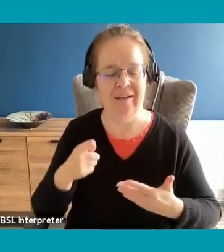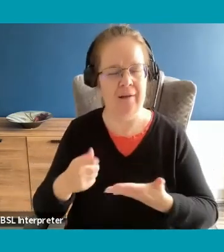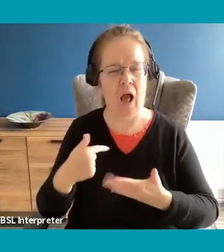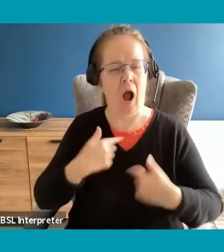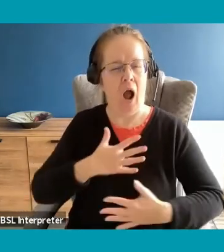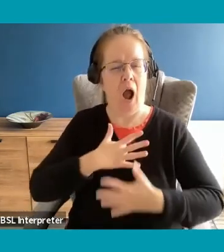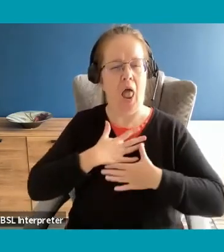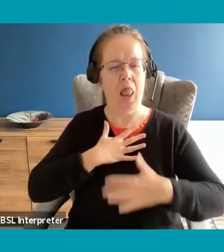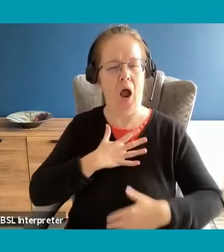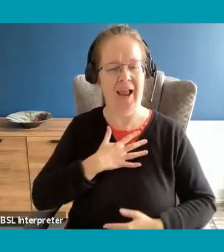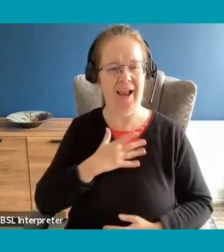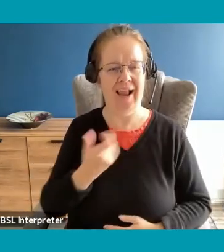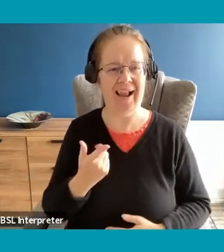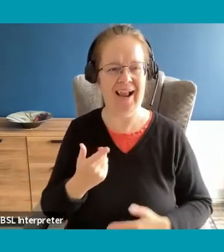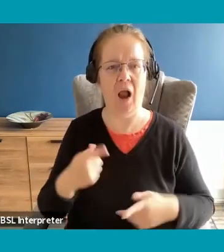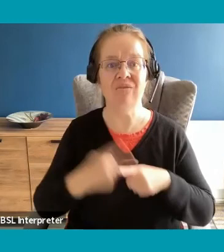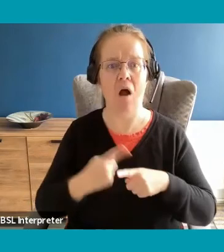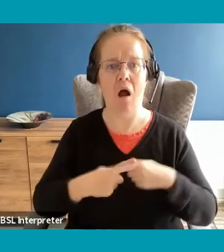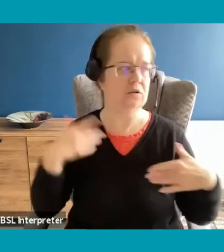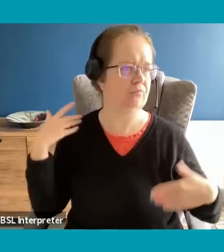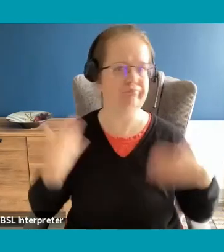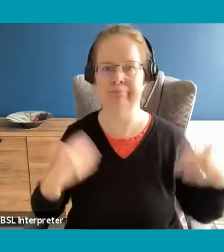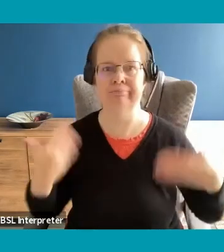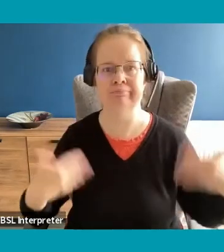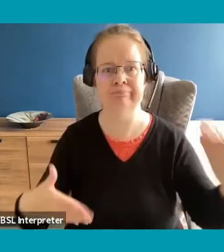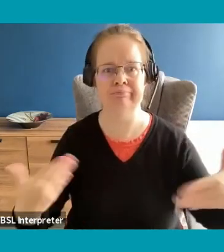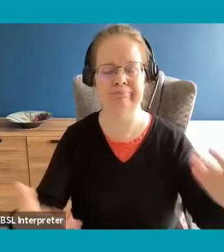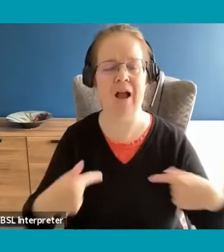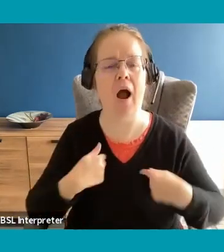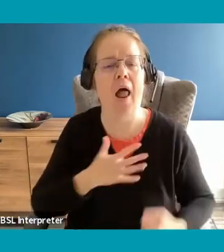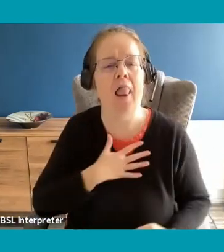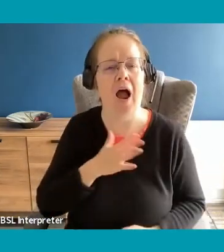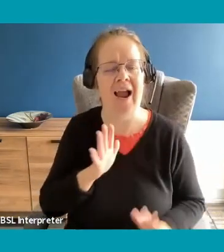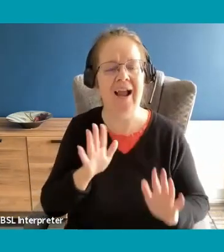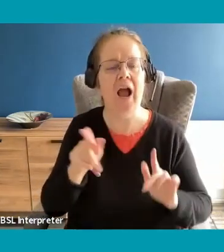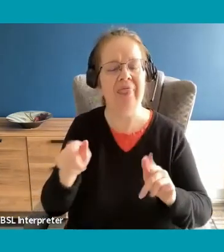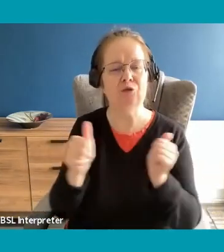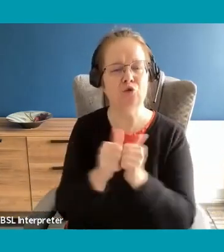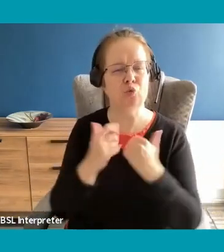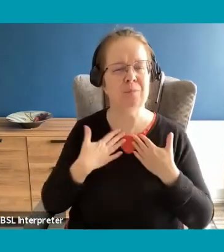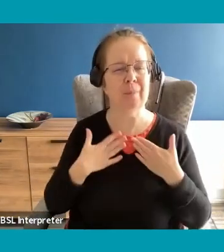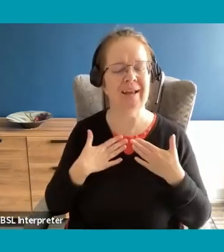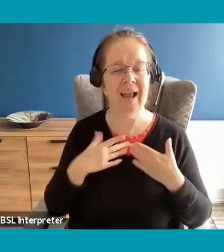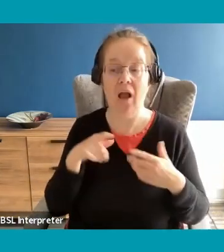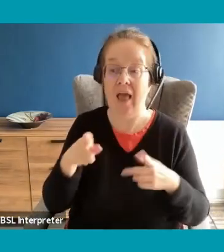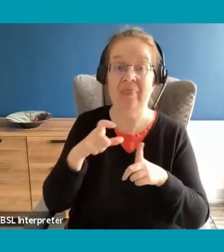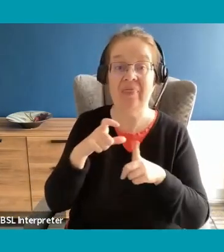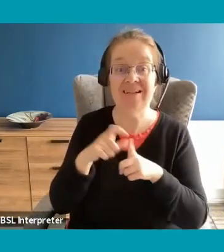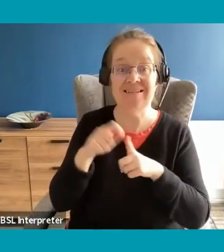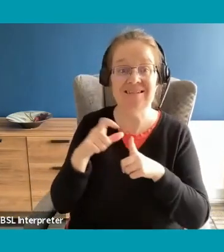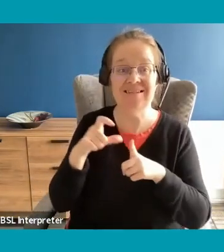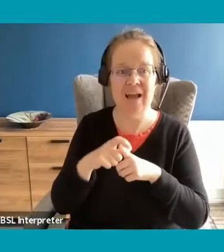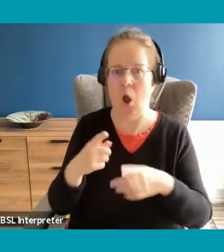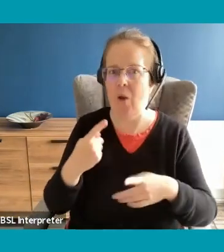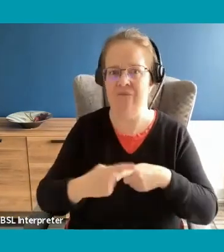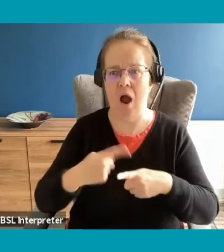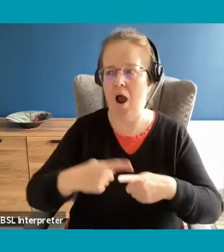The fact that it's fast paced and you know everything is. And that's one thing about DPD. We are so fast paced it it it is